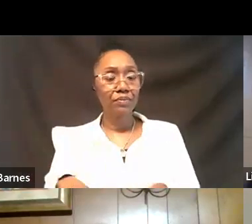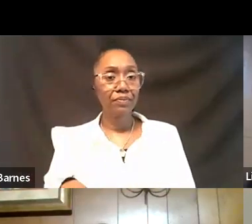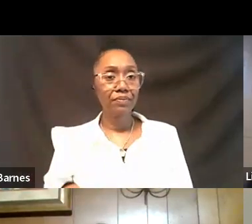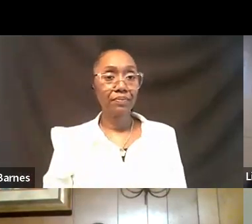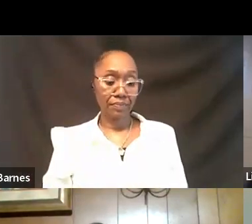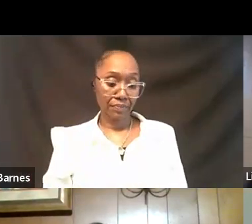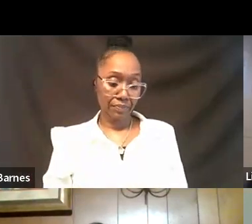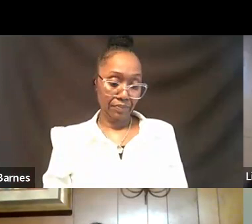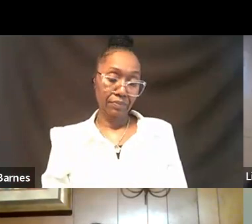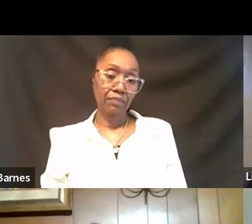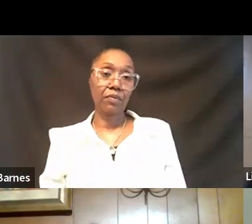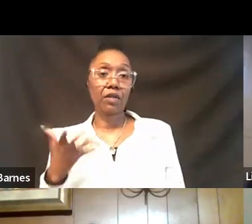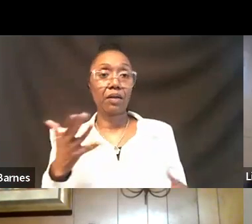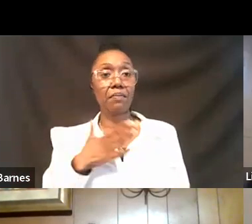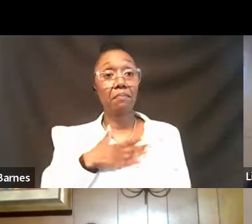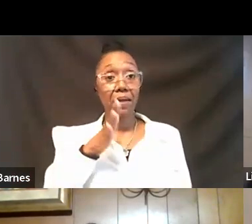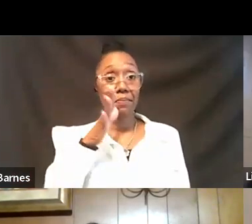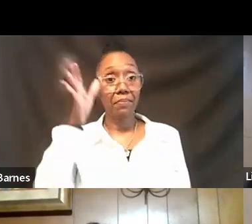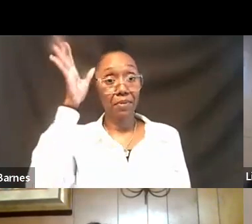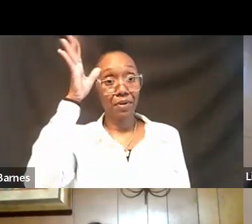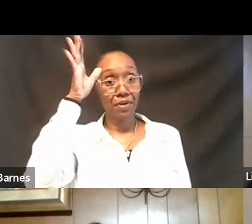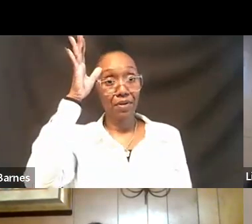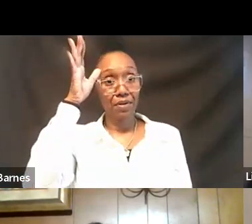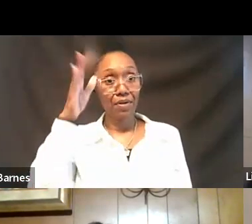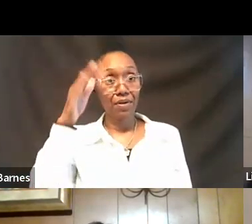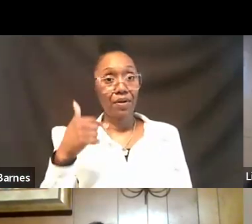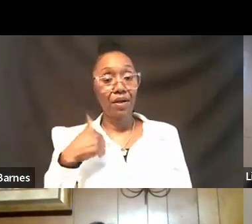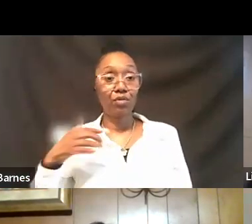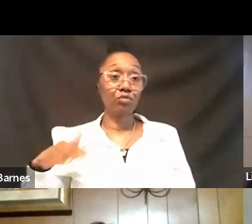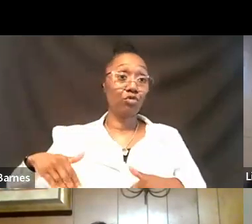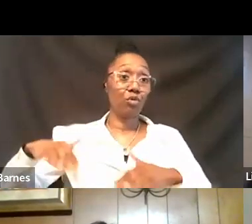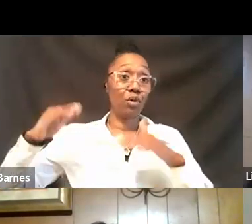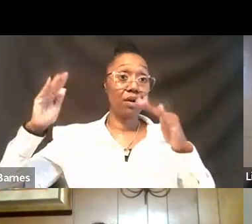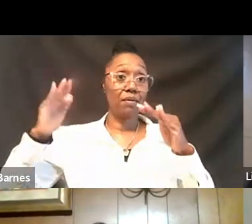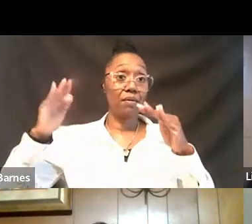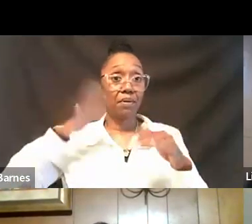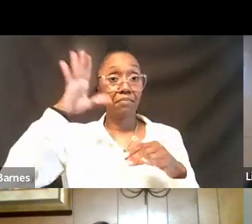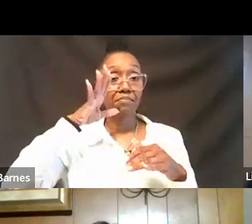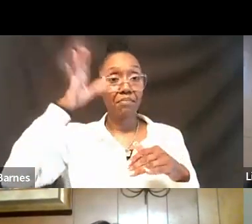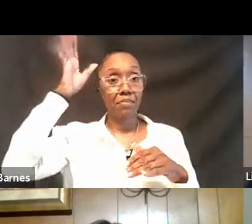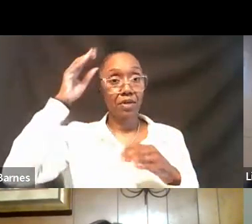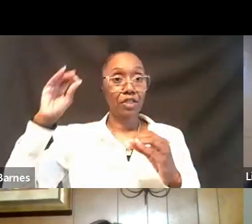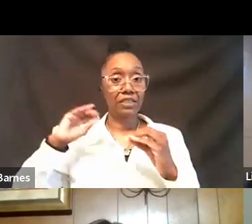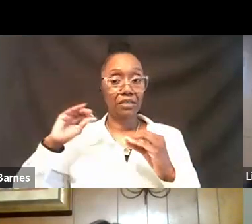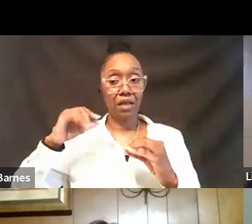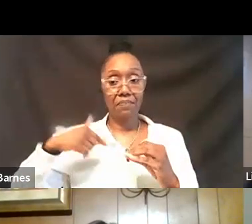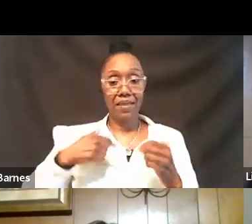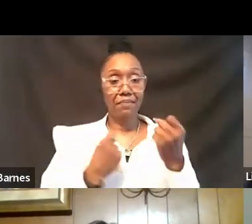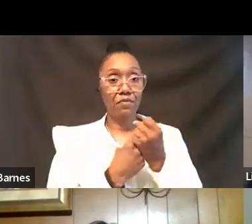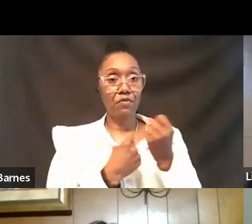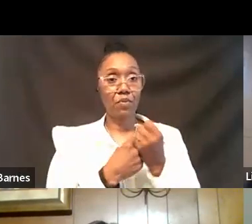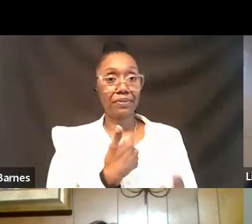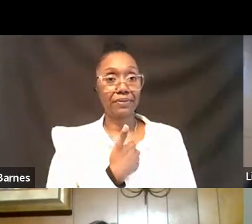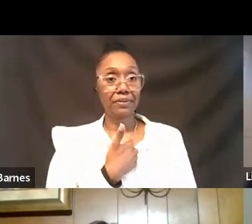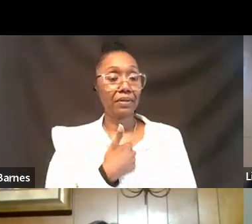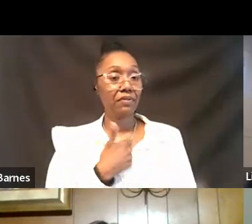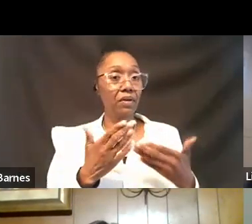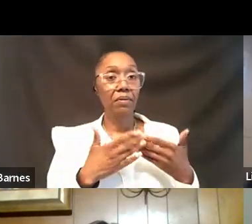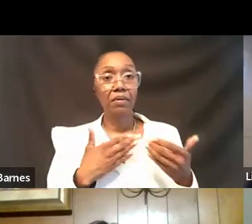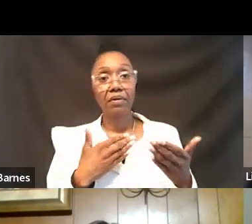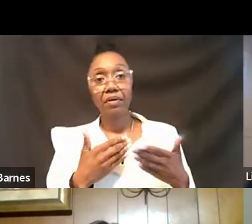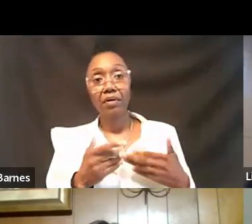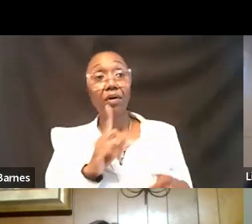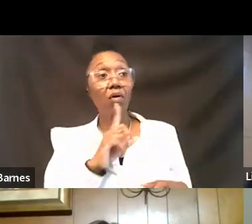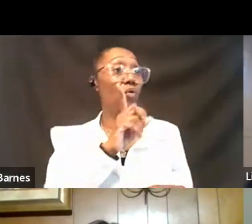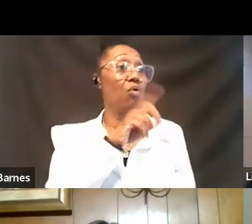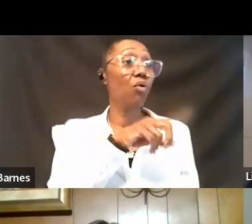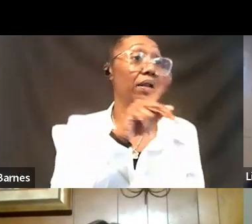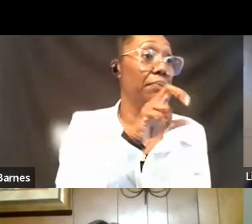What my parents did all with me going up. They taught me how to advocate for myself. Whether it was simply ordering pizza on the phone or.